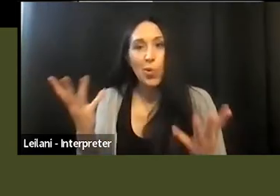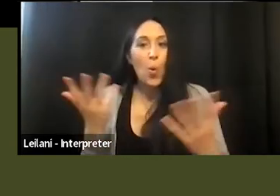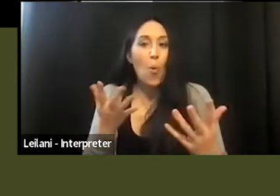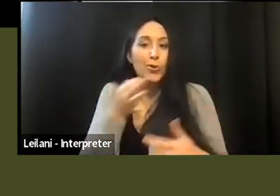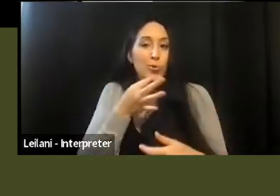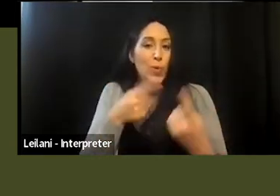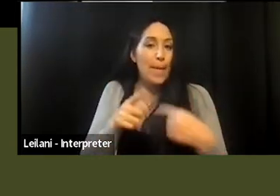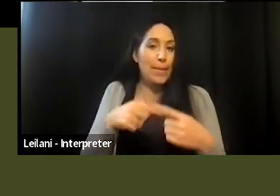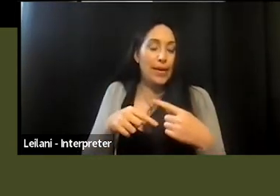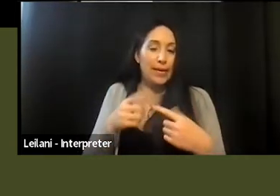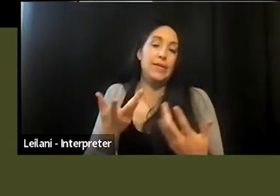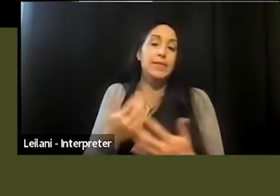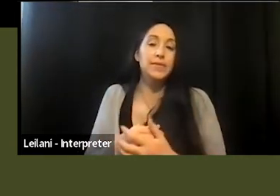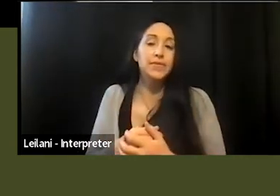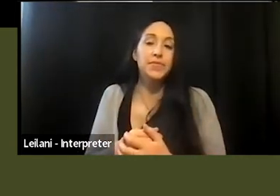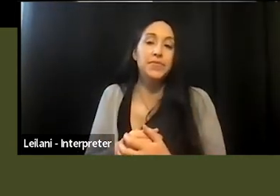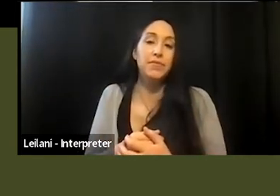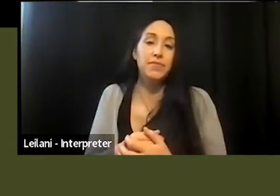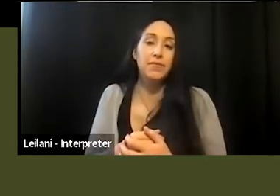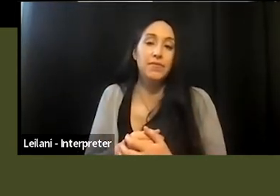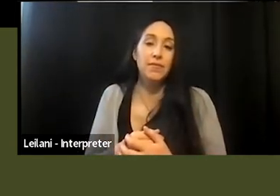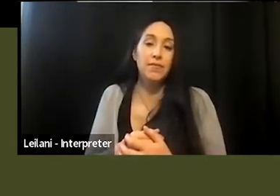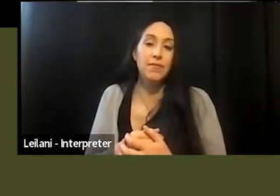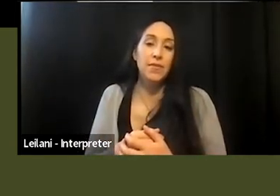We wanna let you know also that we are going to be making